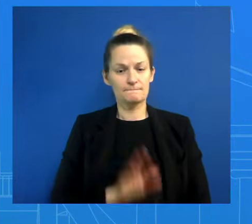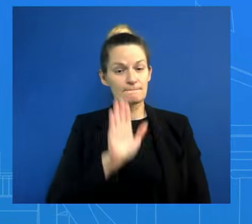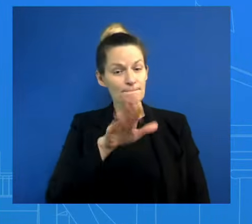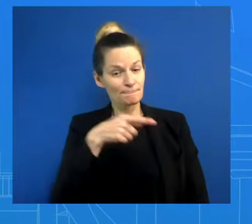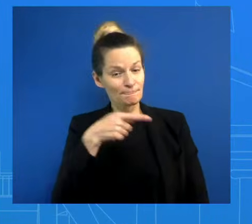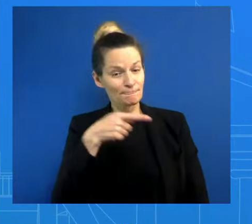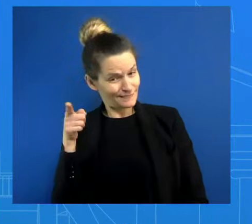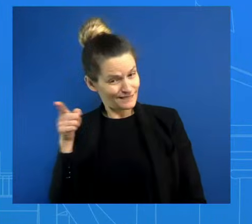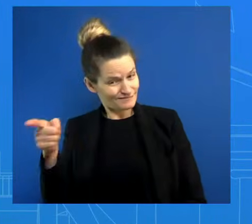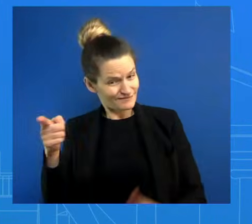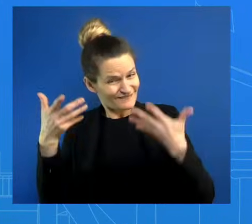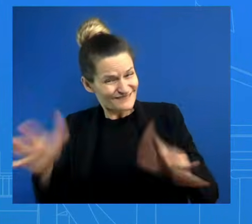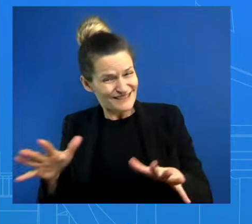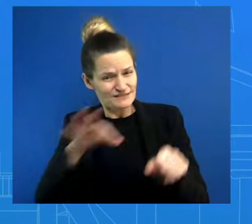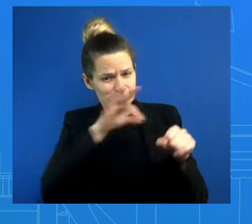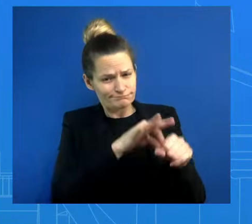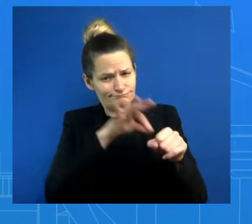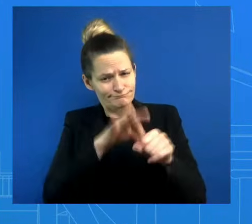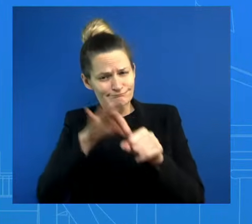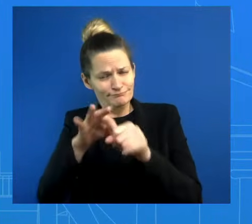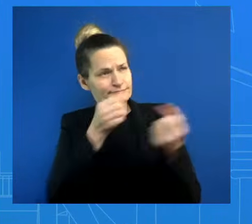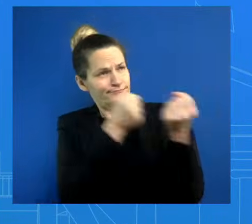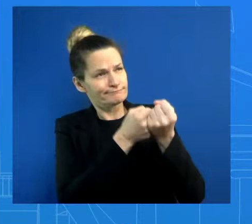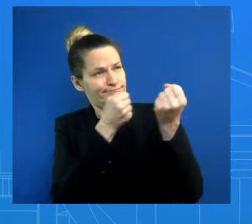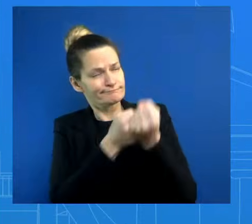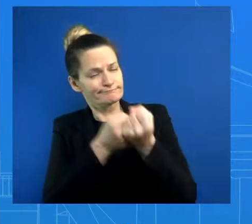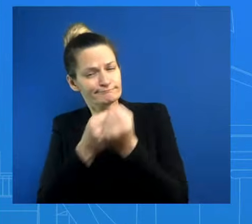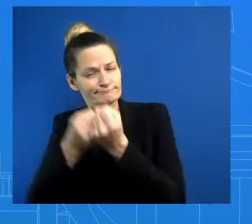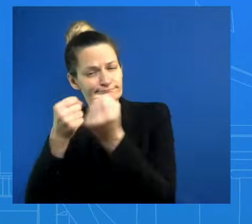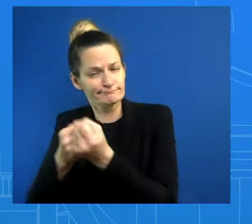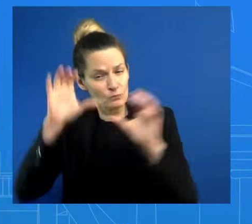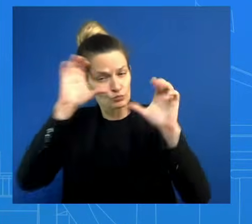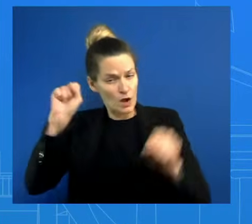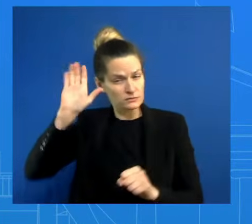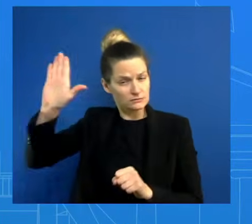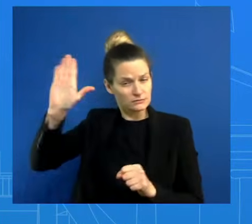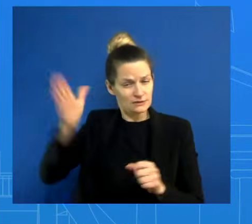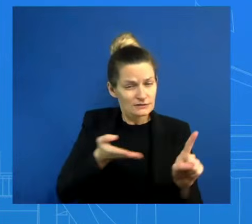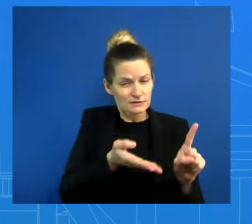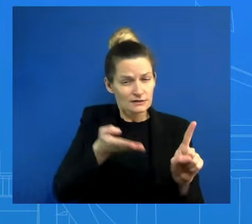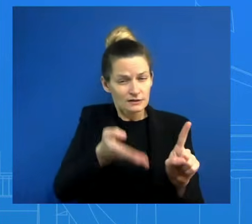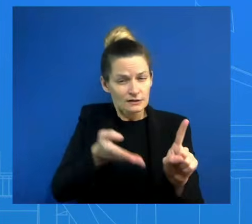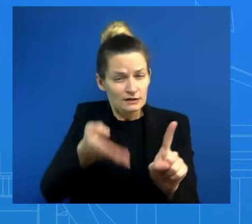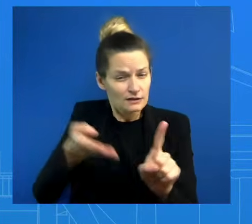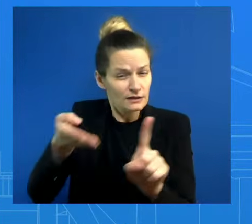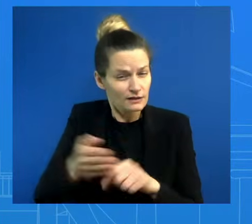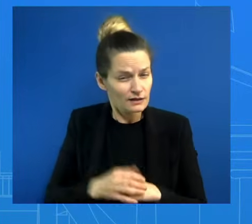on key priorities of this administration. When you think about his economic policy -- I just laid out all of the different